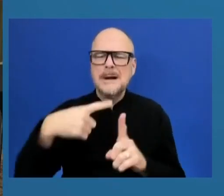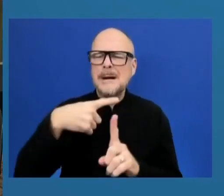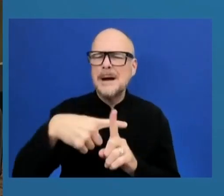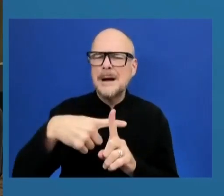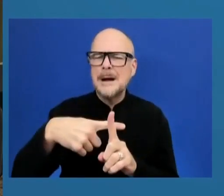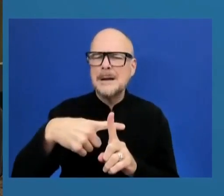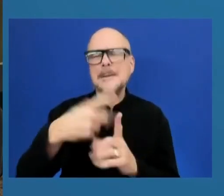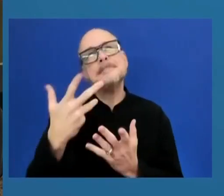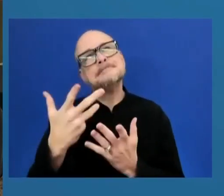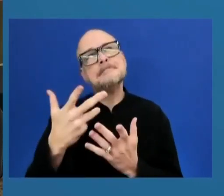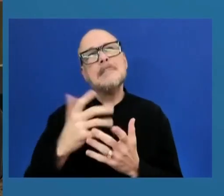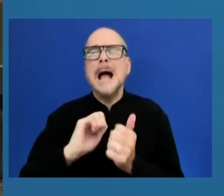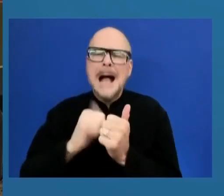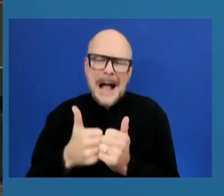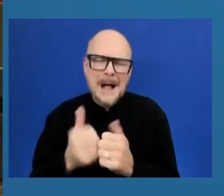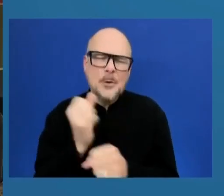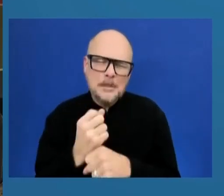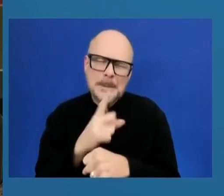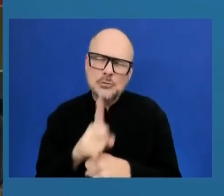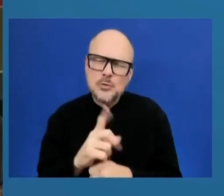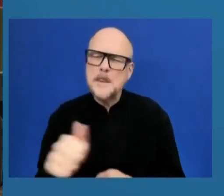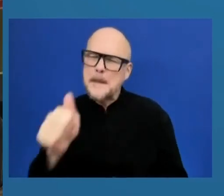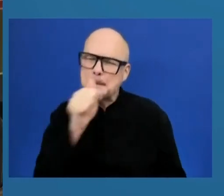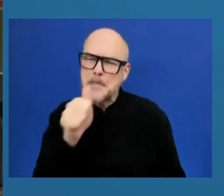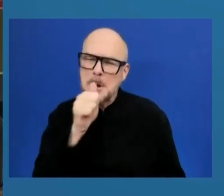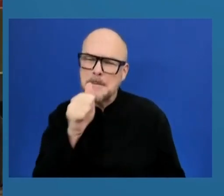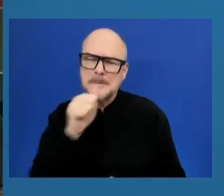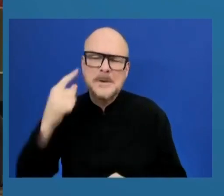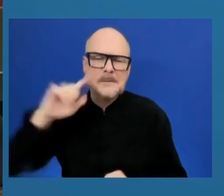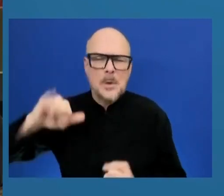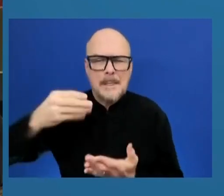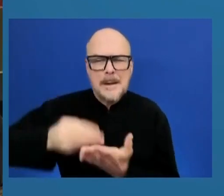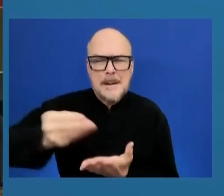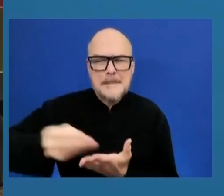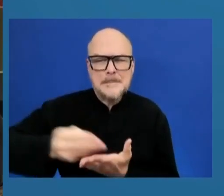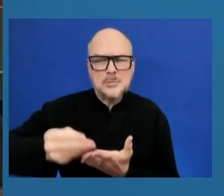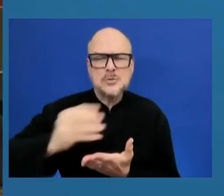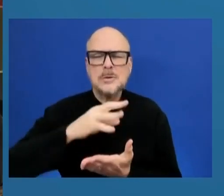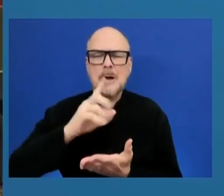how we ensure that the that the privacy of gun purchases will be maintained and that um